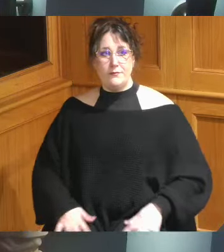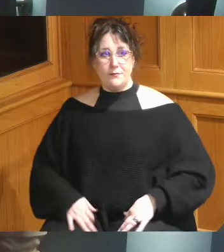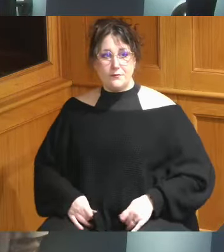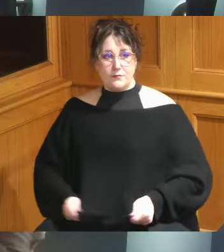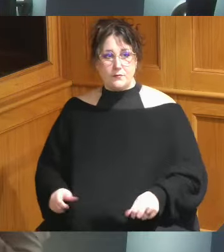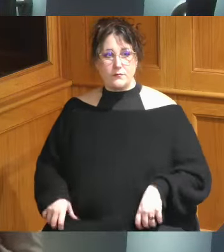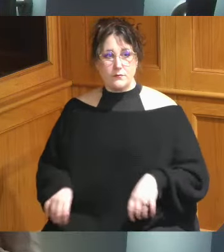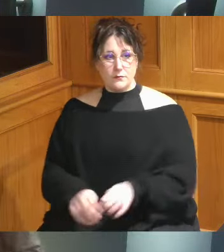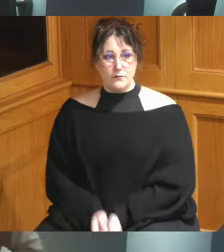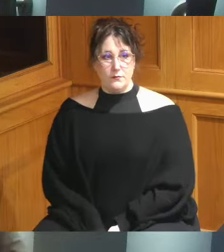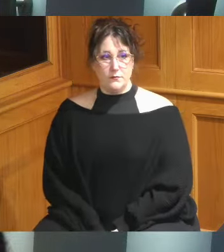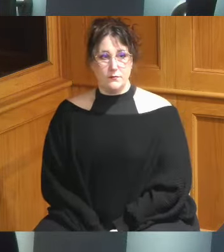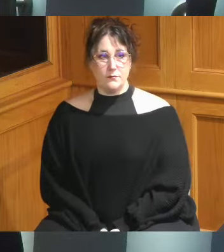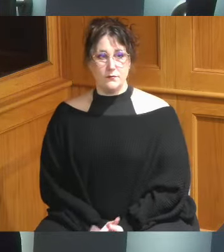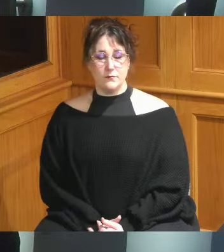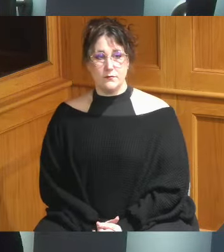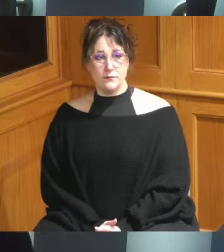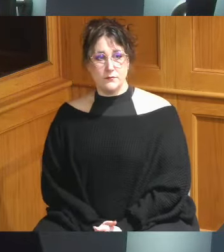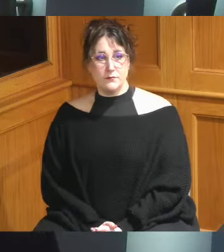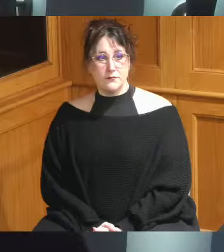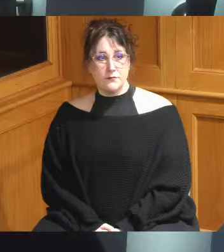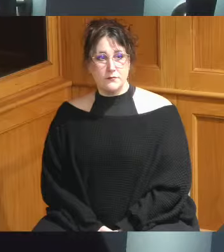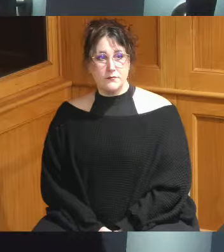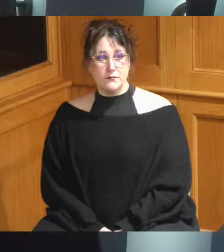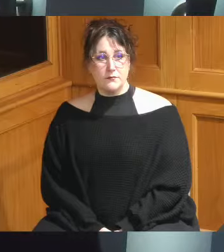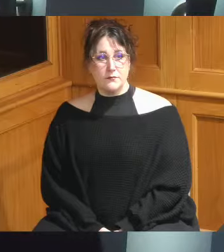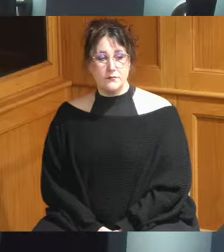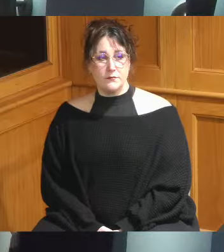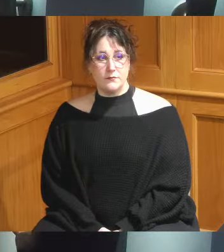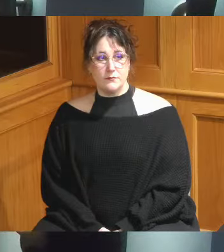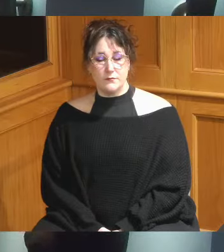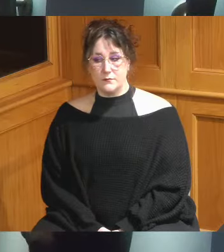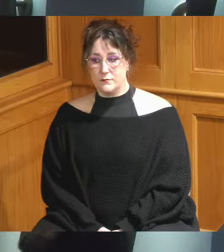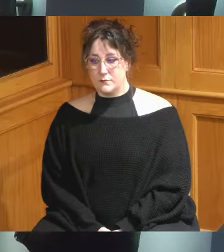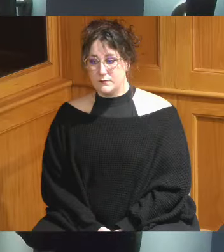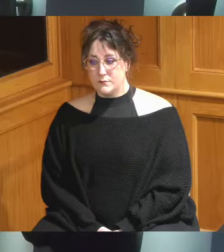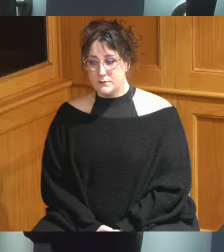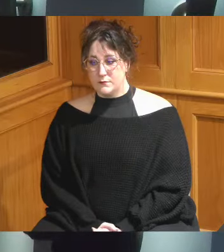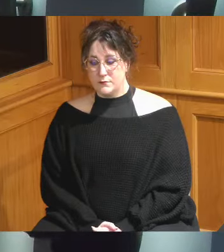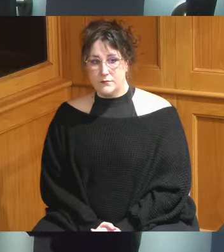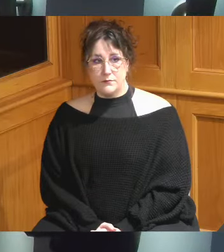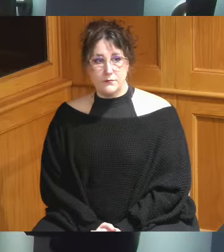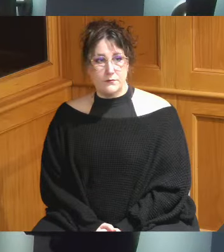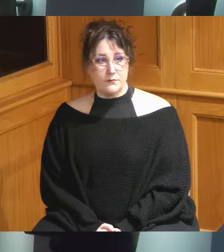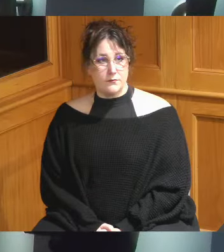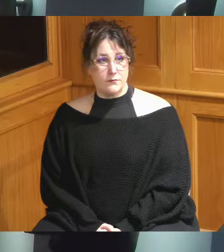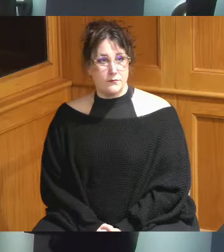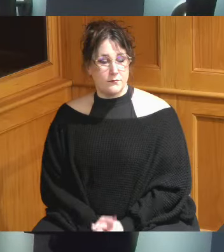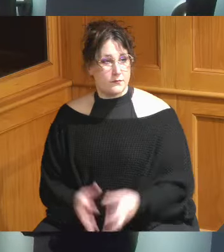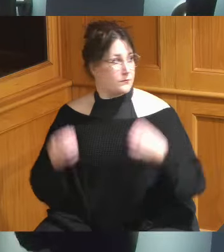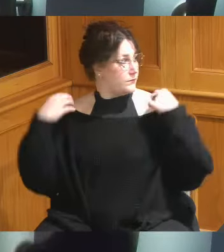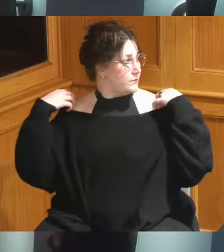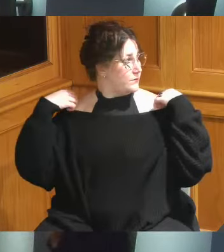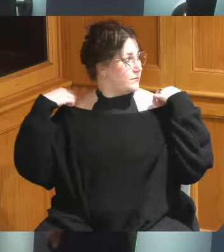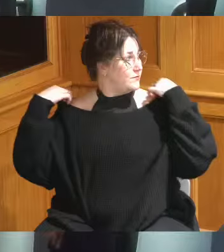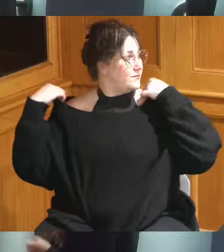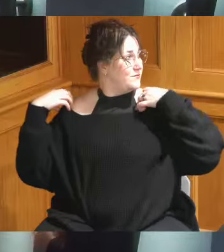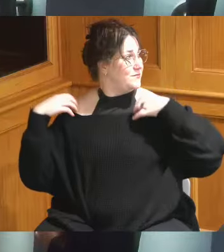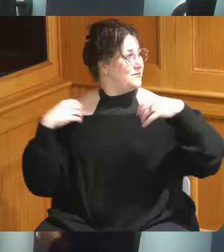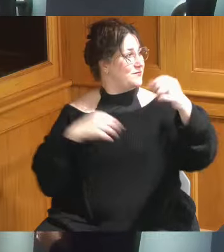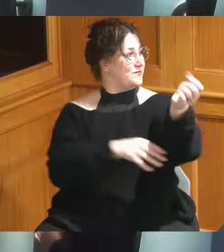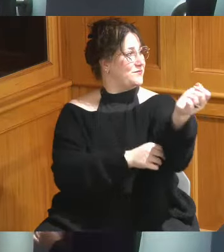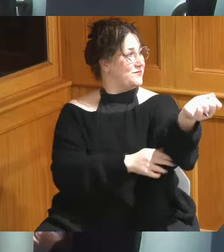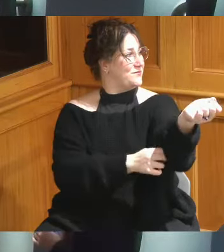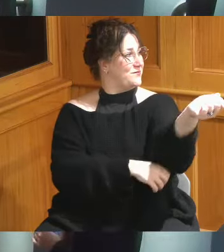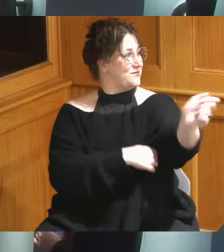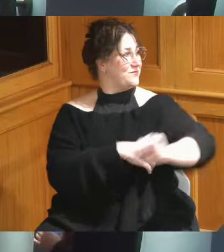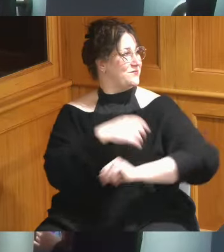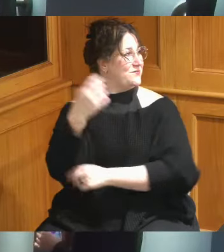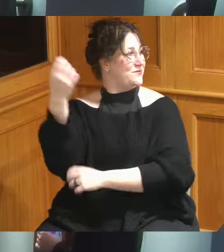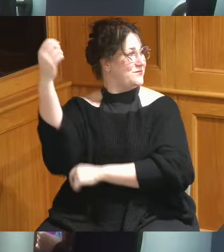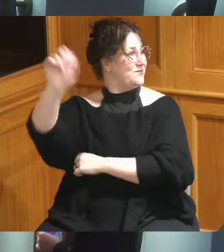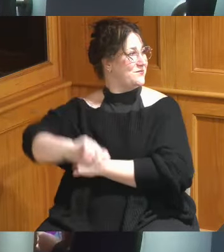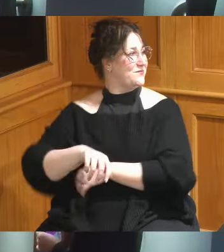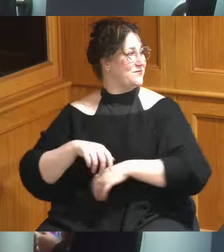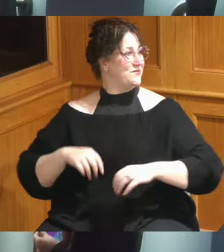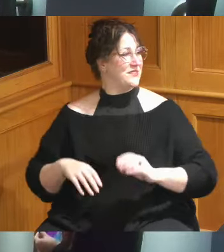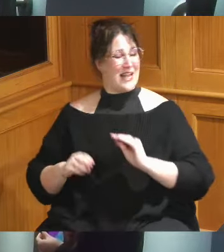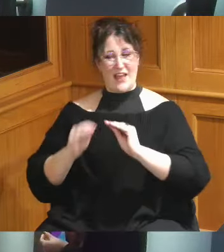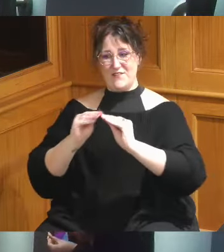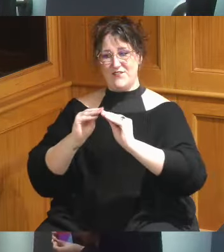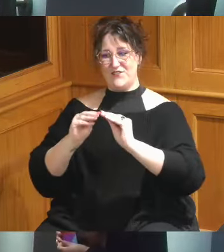Let me fix this guy. I'm sorry.